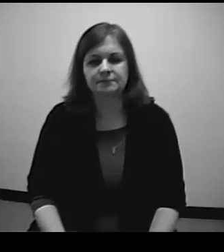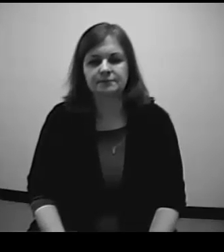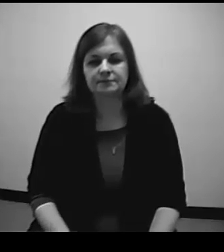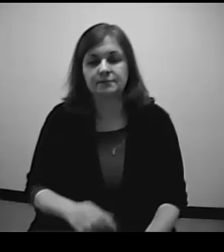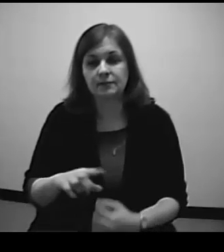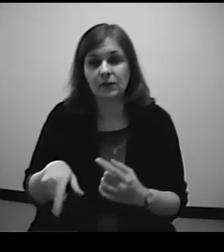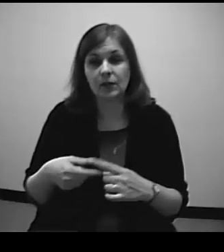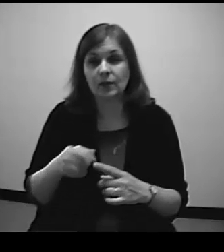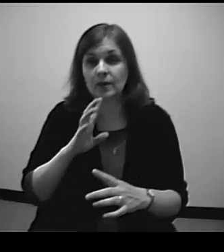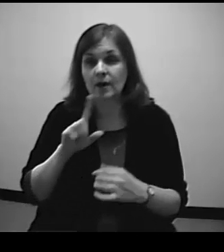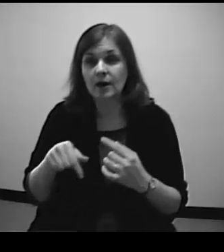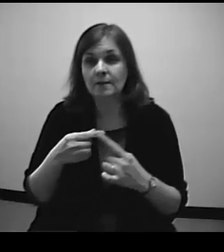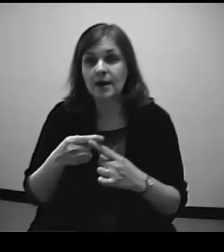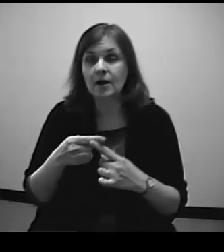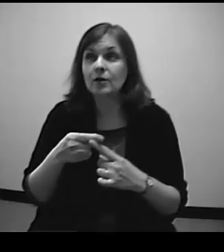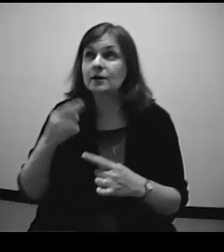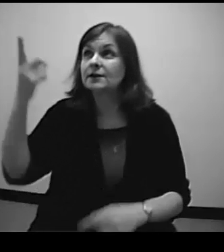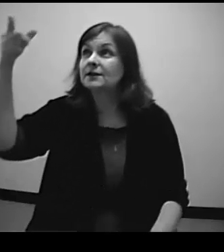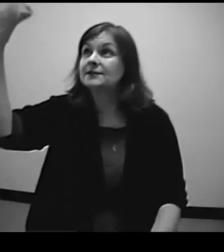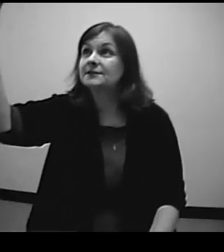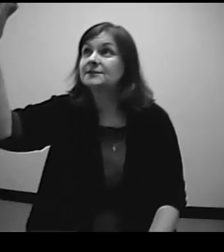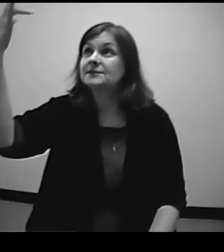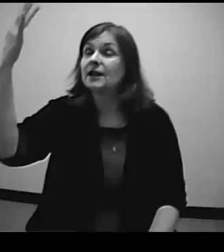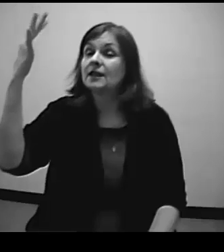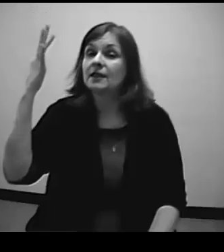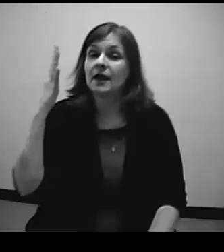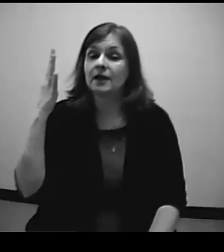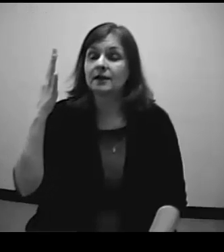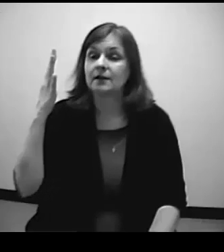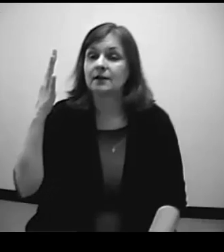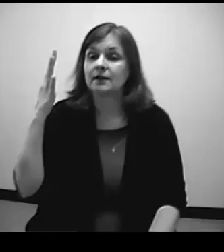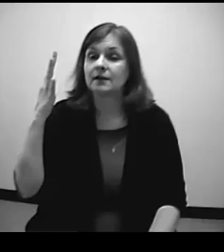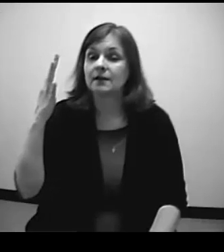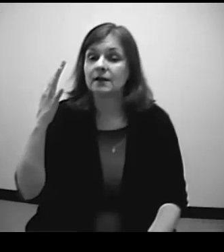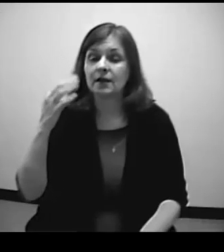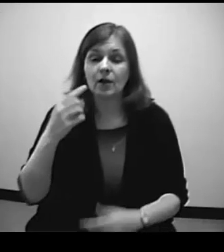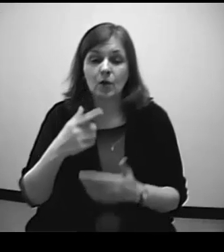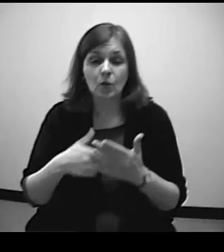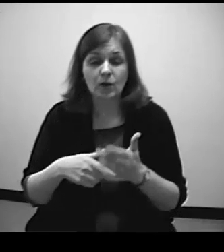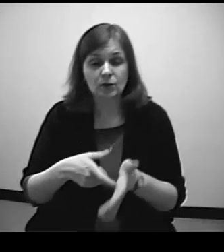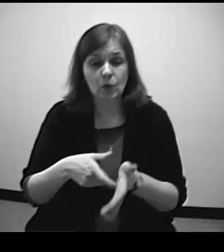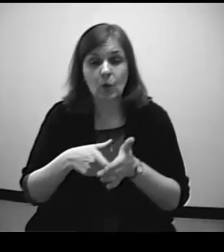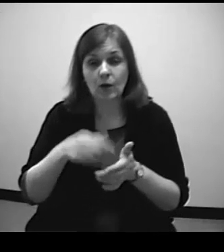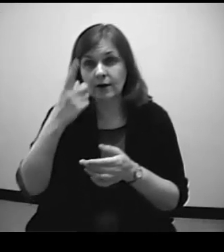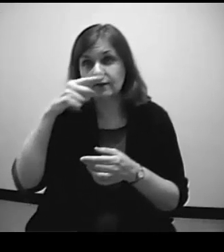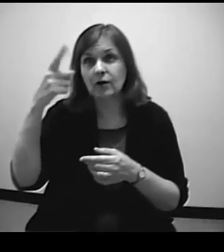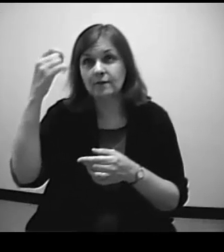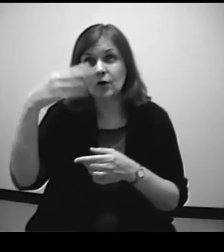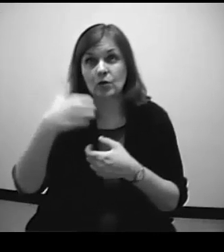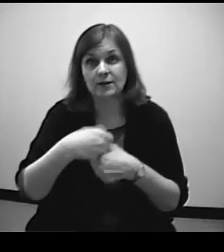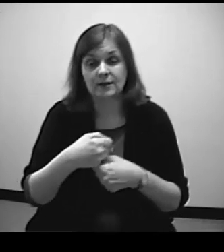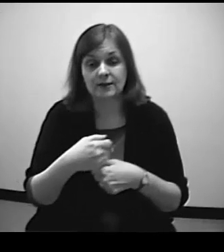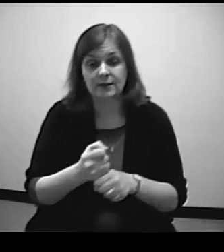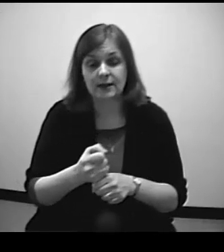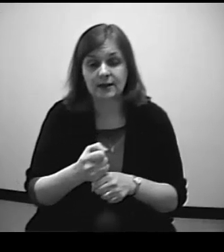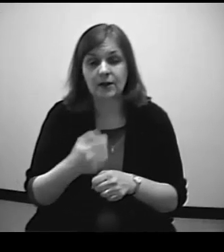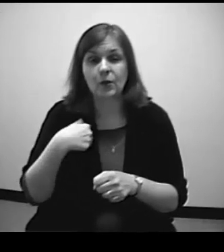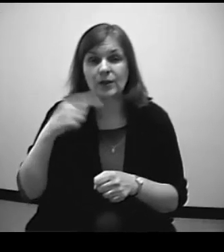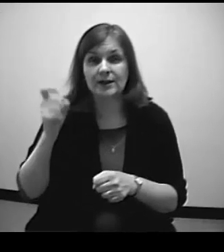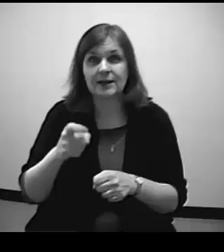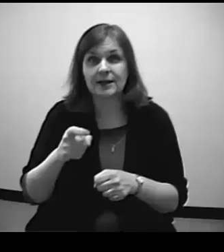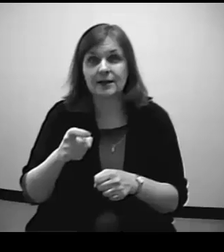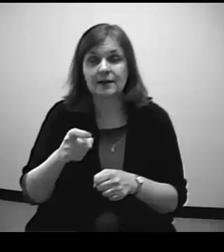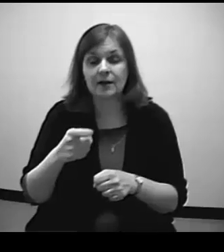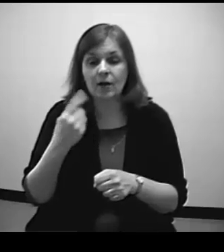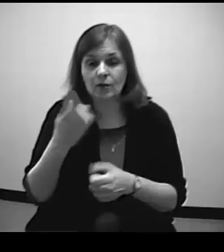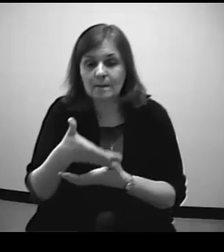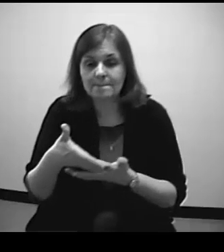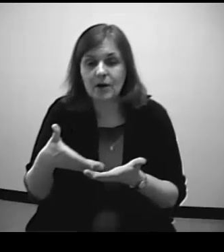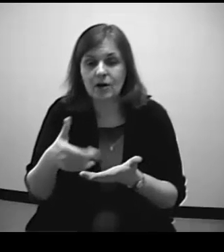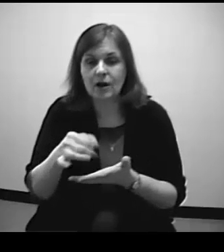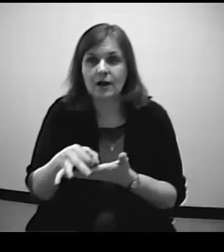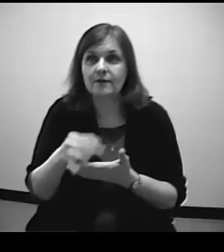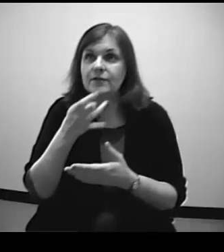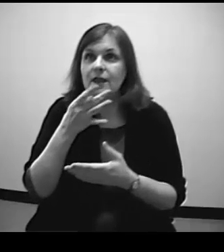when we talk about light from the sun what we're interested in for photosynthesis is that visible light spectrum only